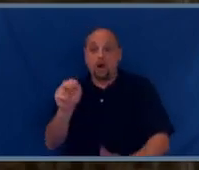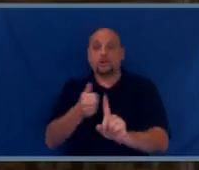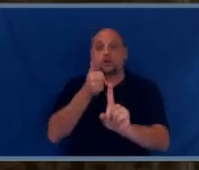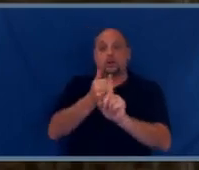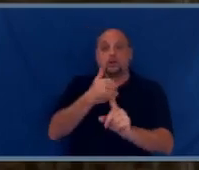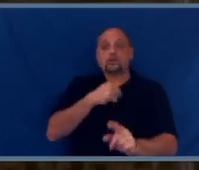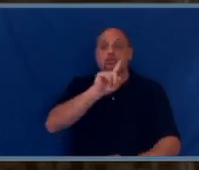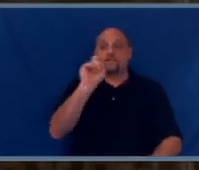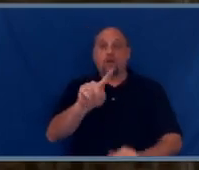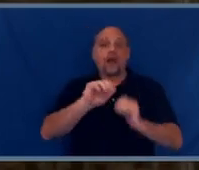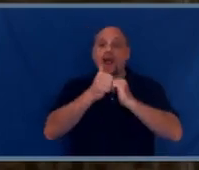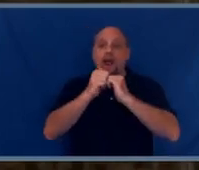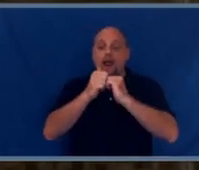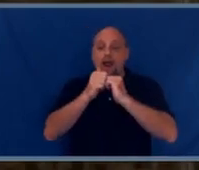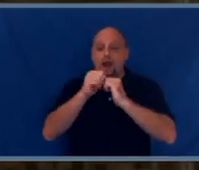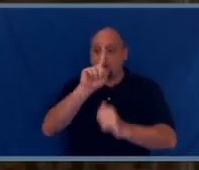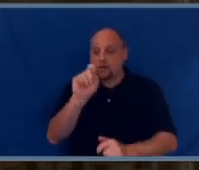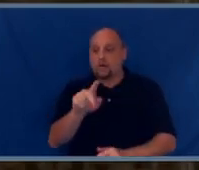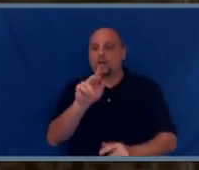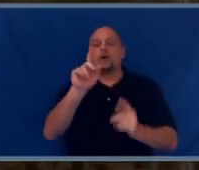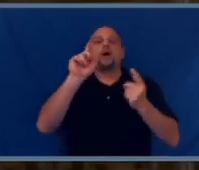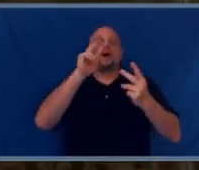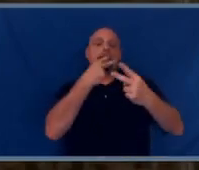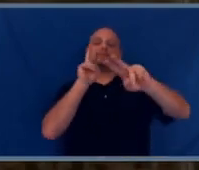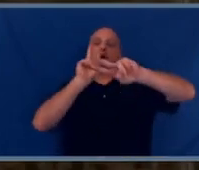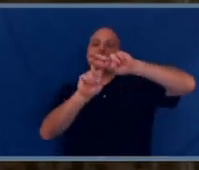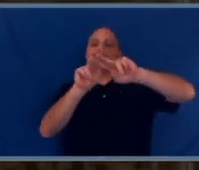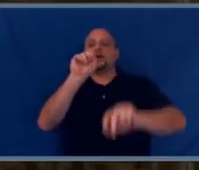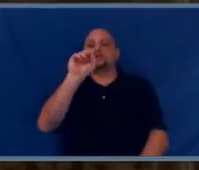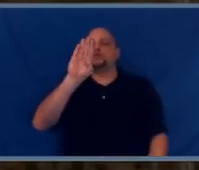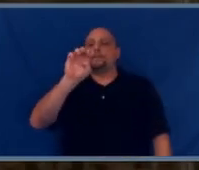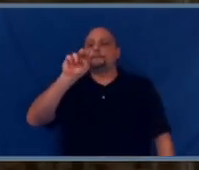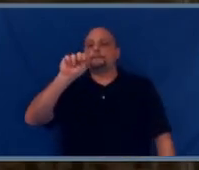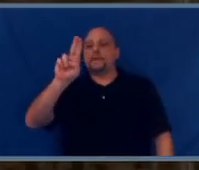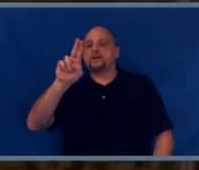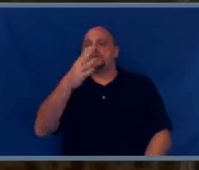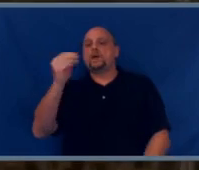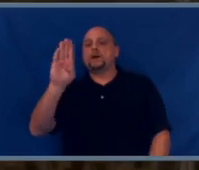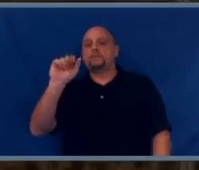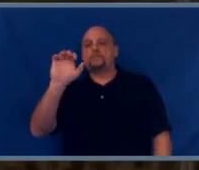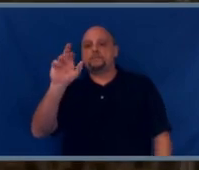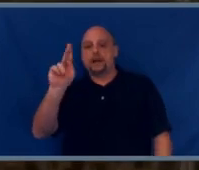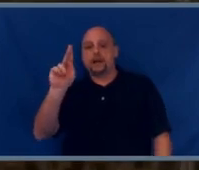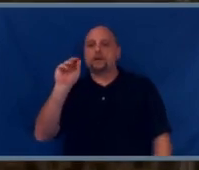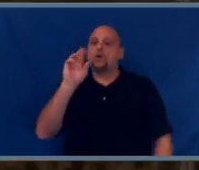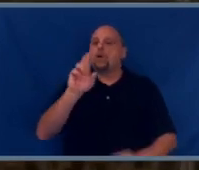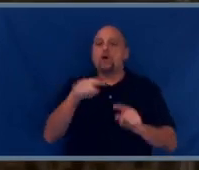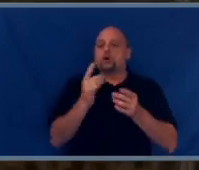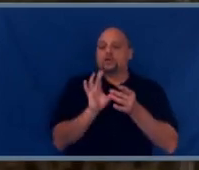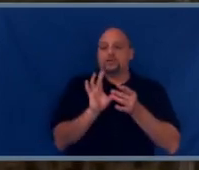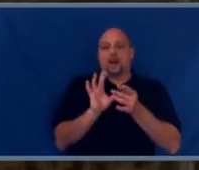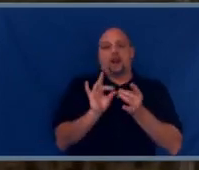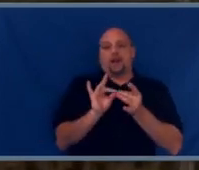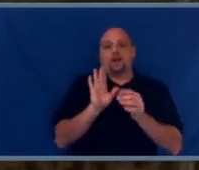ONLINE BY USING THE HASHTAG FROM BETTER TO BACK. AND COMMENT ON THE STREAM.